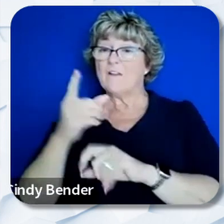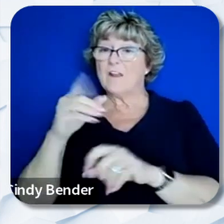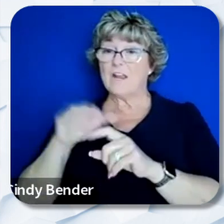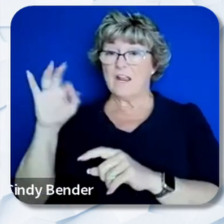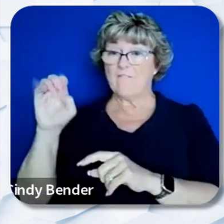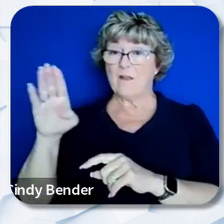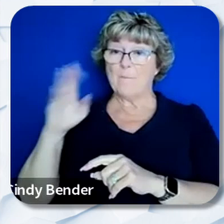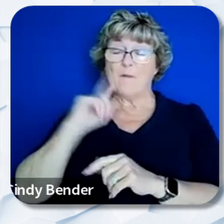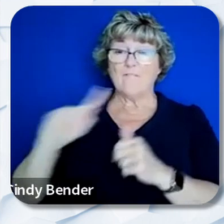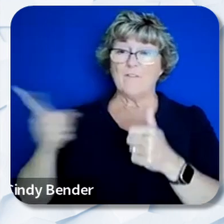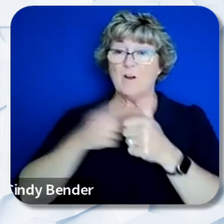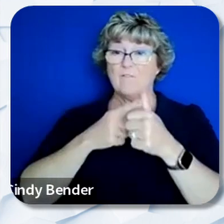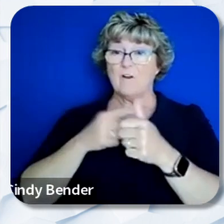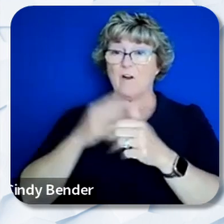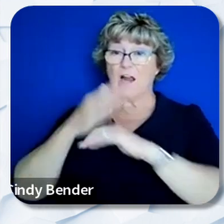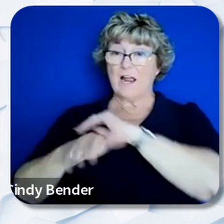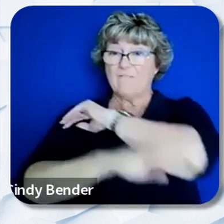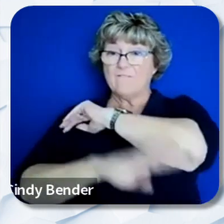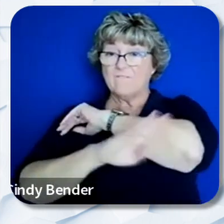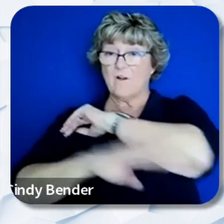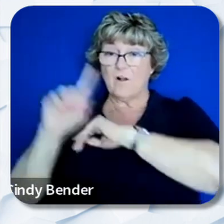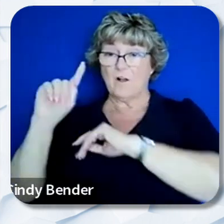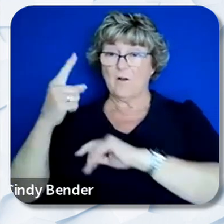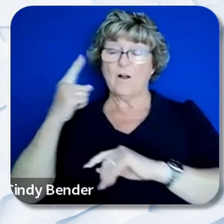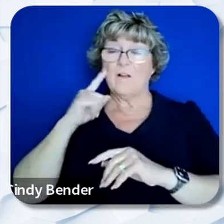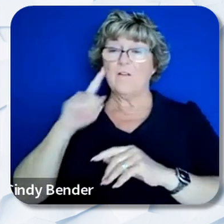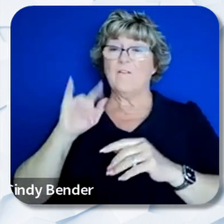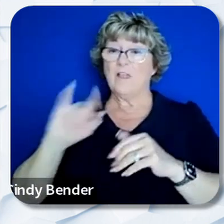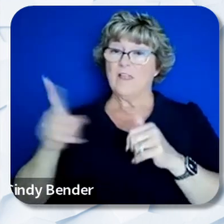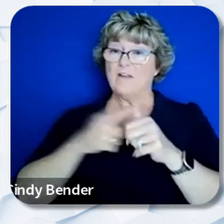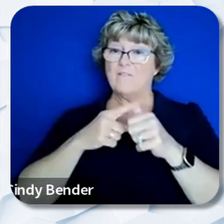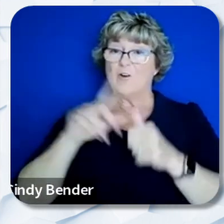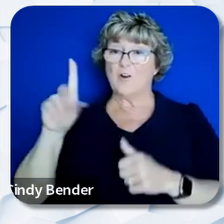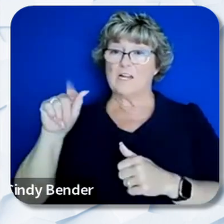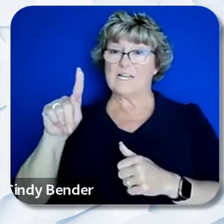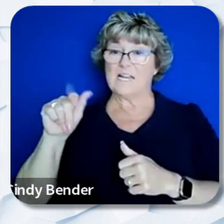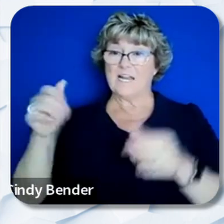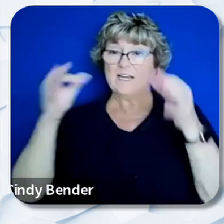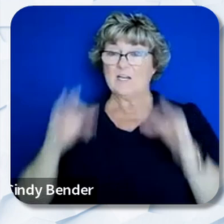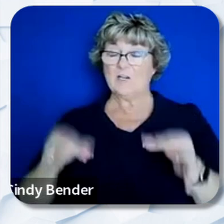the initial after the Fall 1, for those initial data determinations to see which districts